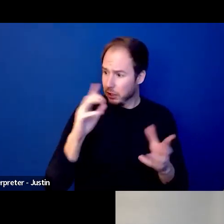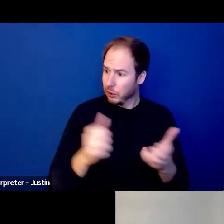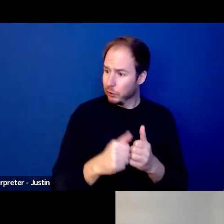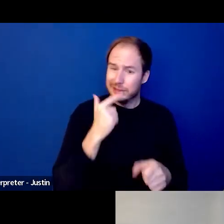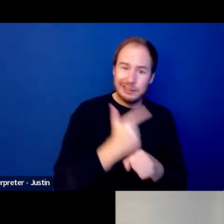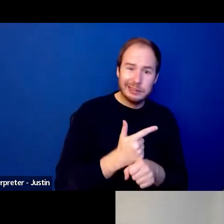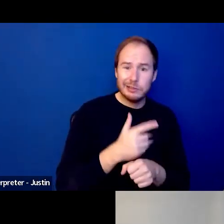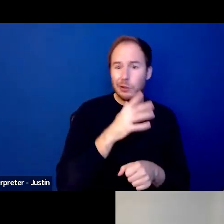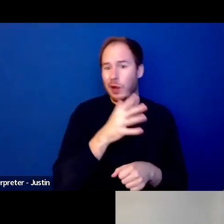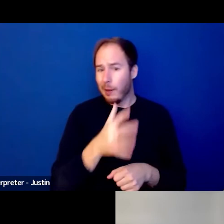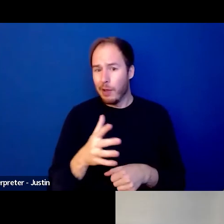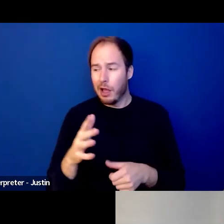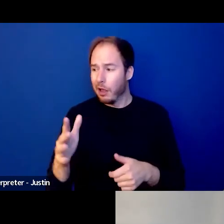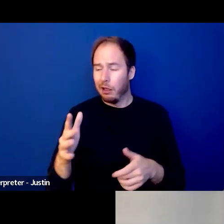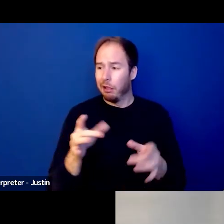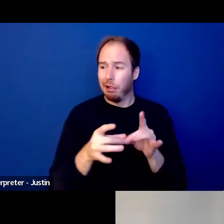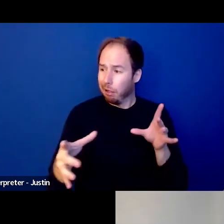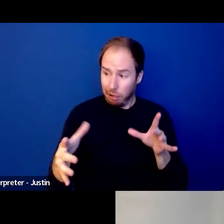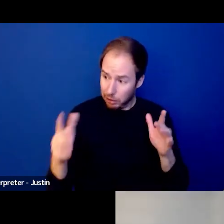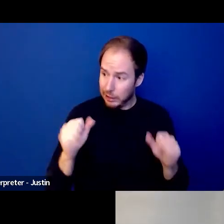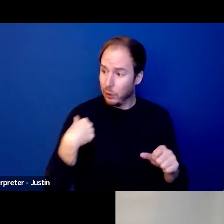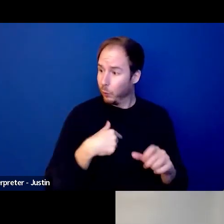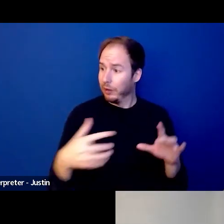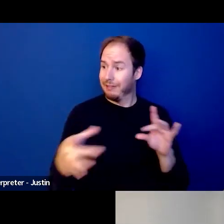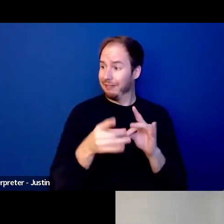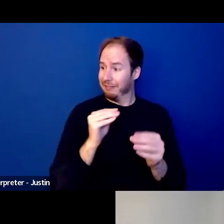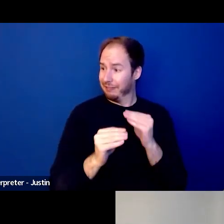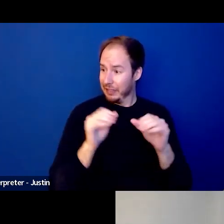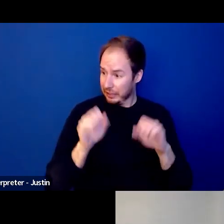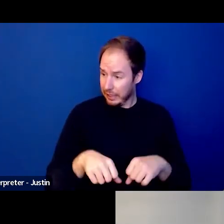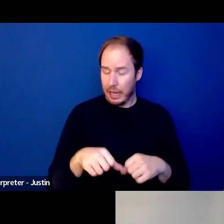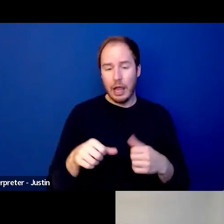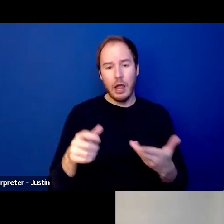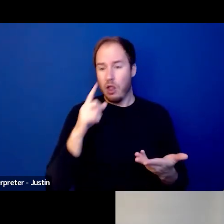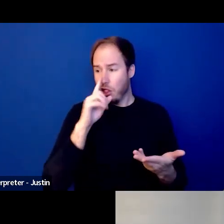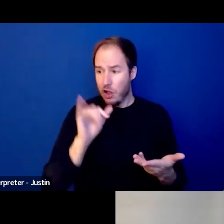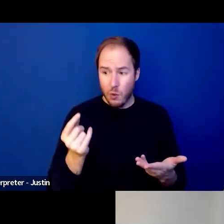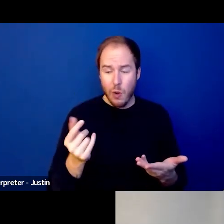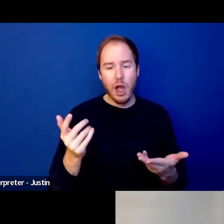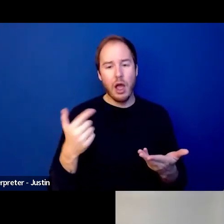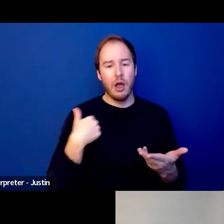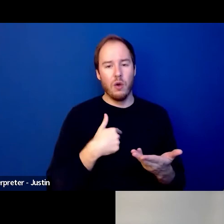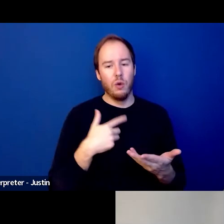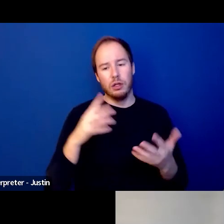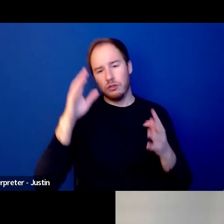is that a relationship that we can work on mending? What would it take to get you there? So those are some of the creative conversations